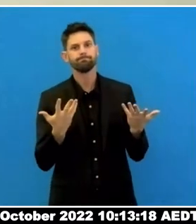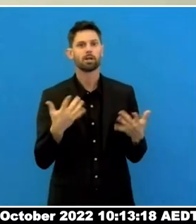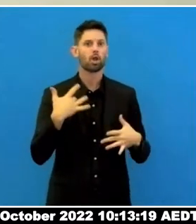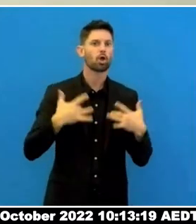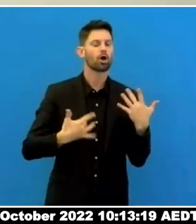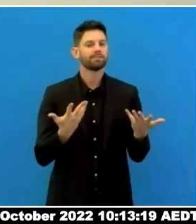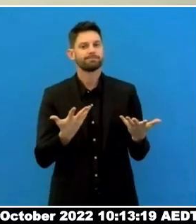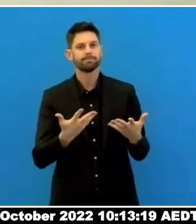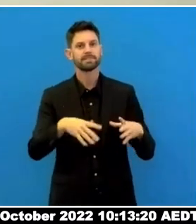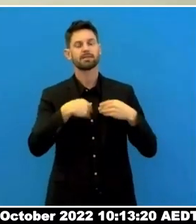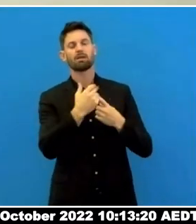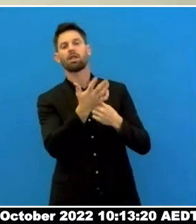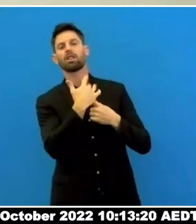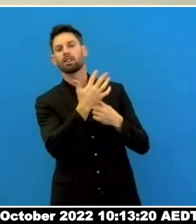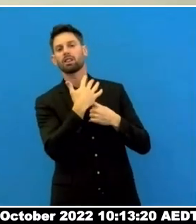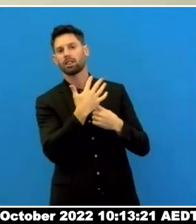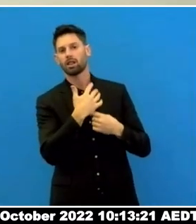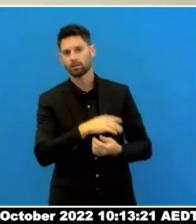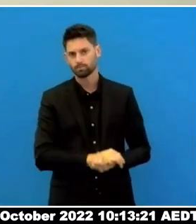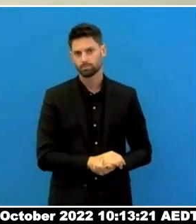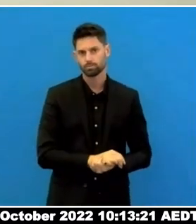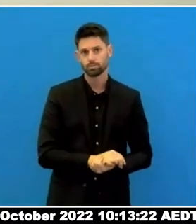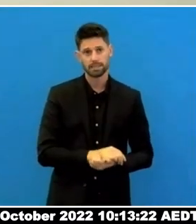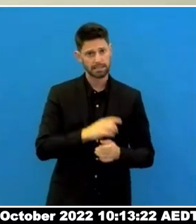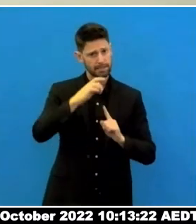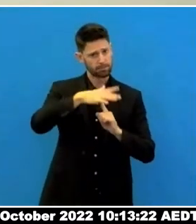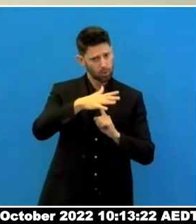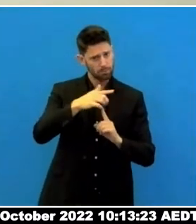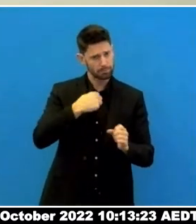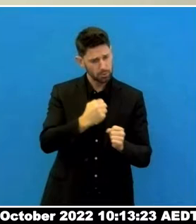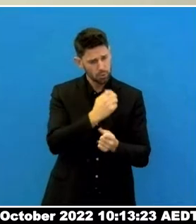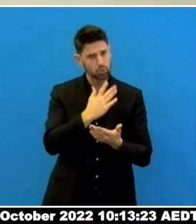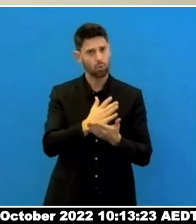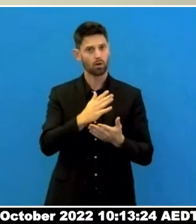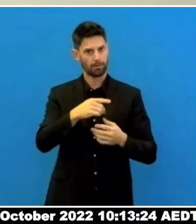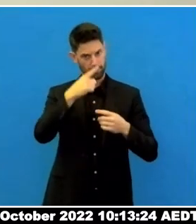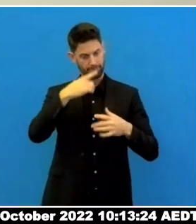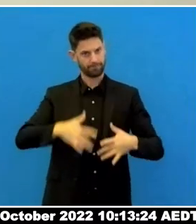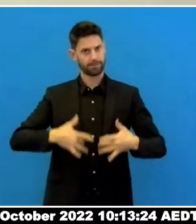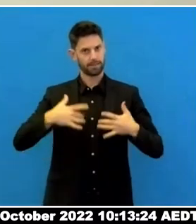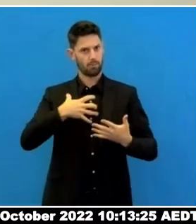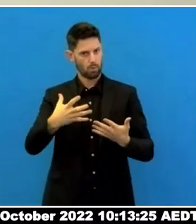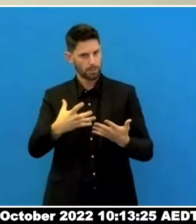The importance of increasing the safety and accessibility of reporting mechanisms was stressed in consultations.